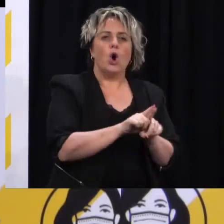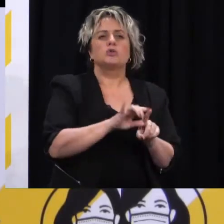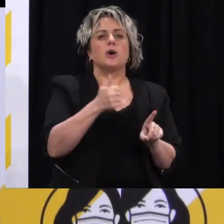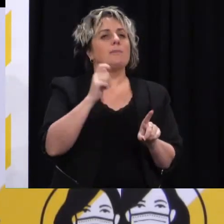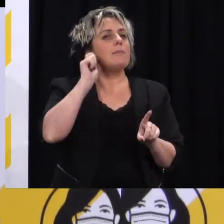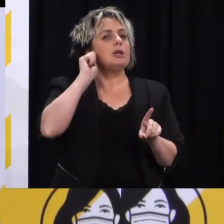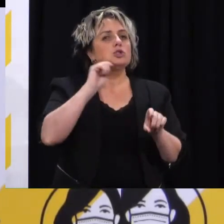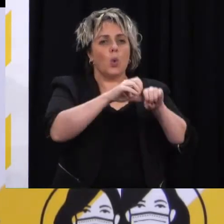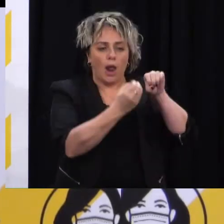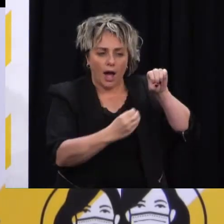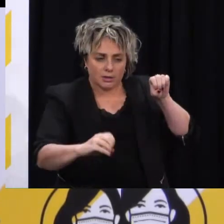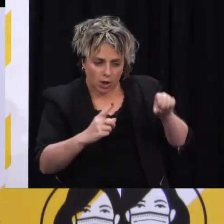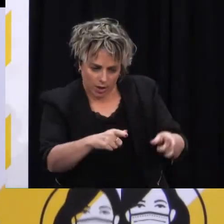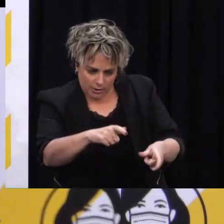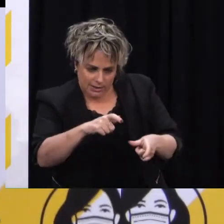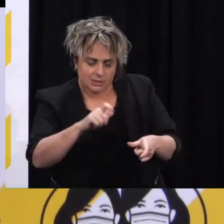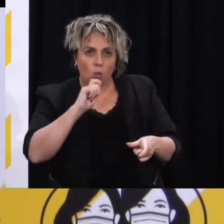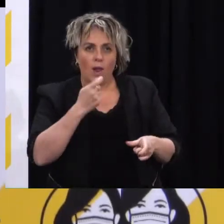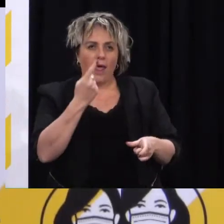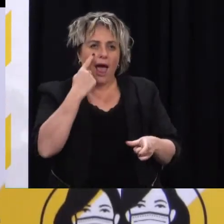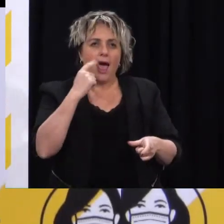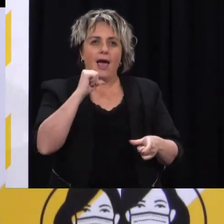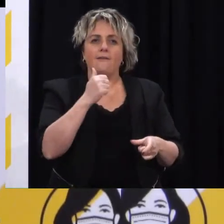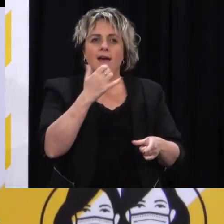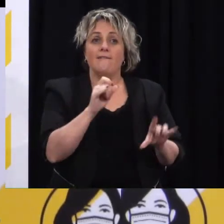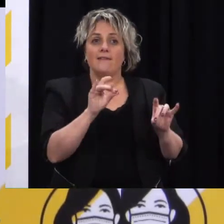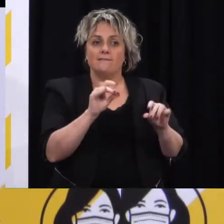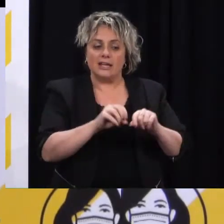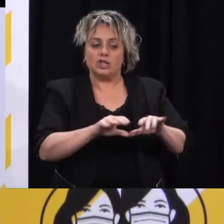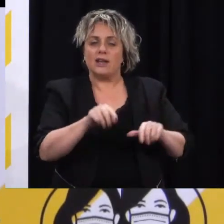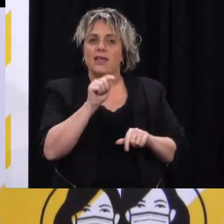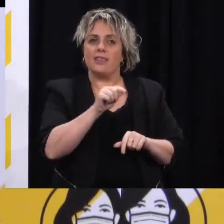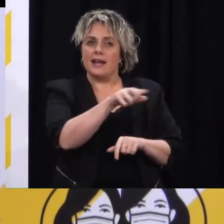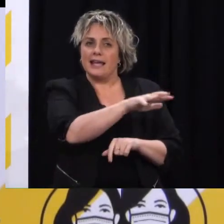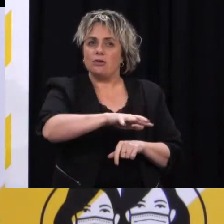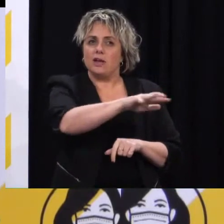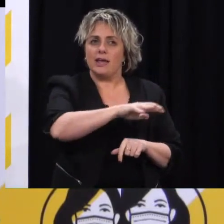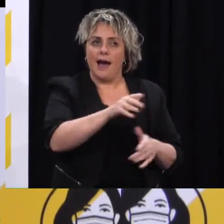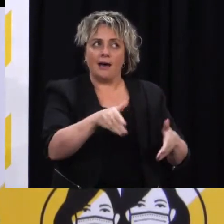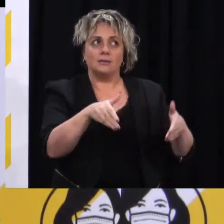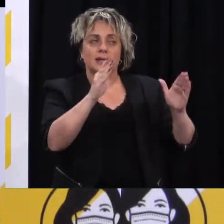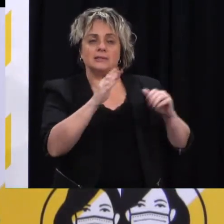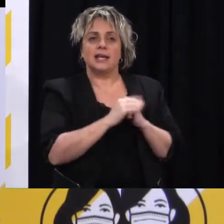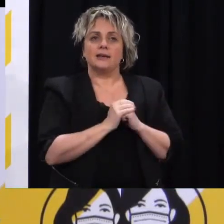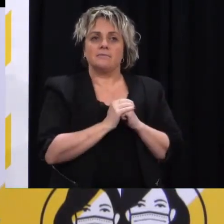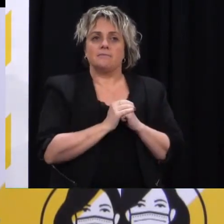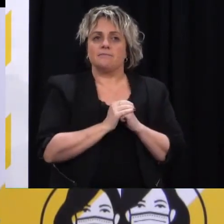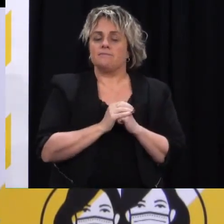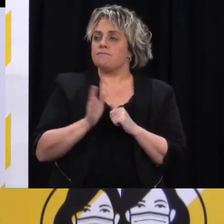are being tested. They're also looking at whether there may be a role for just testing the